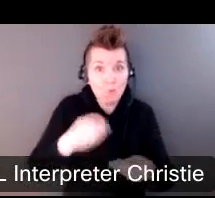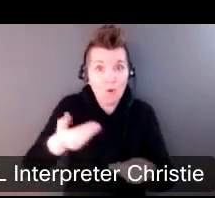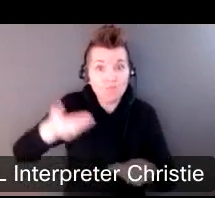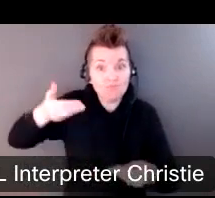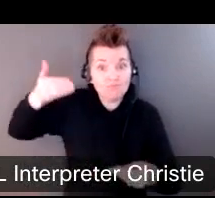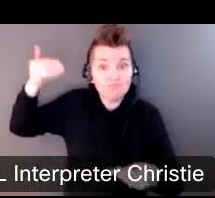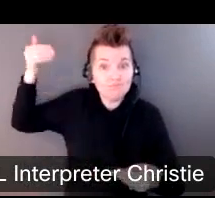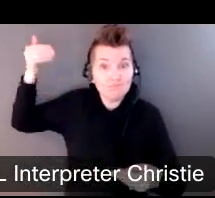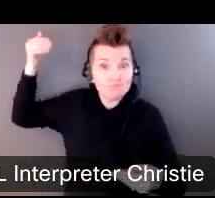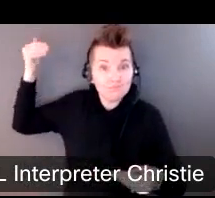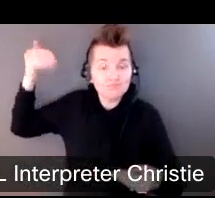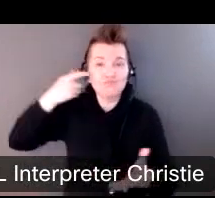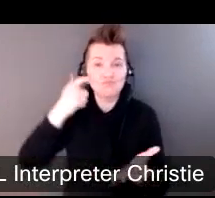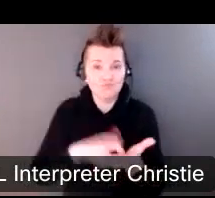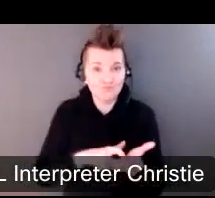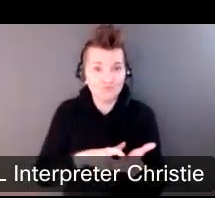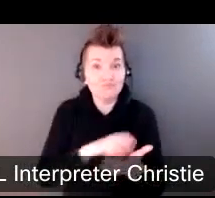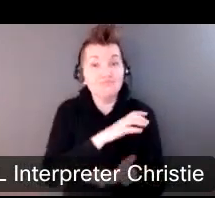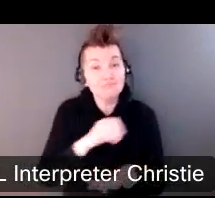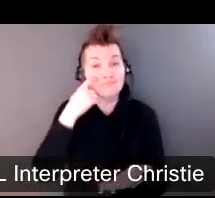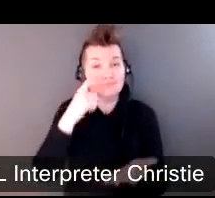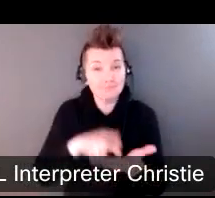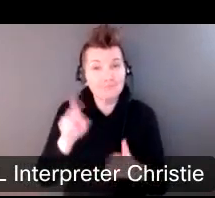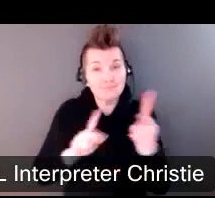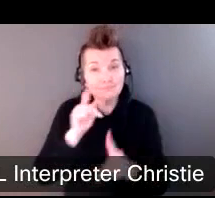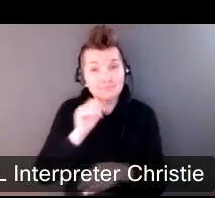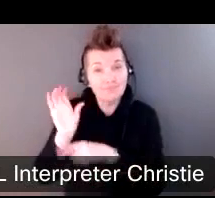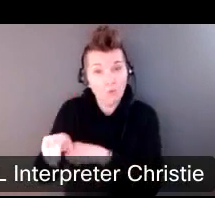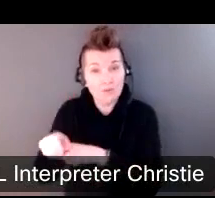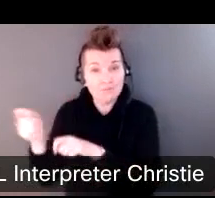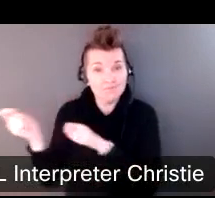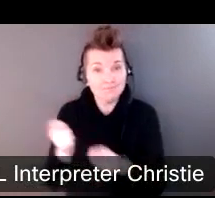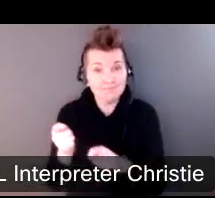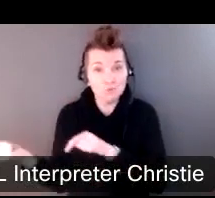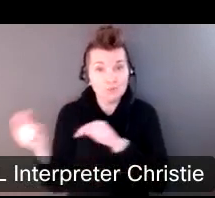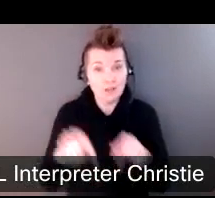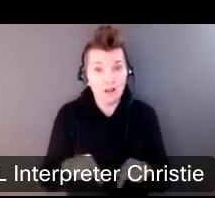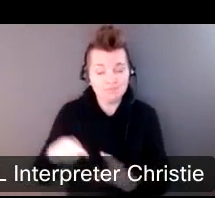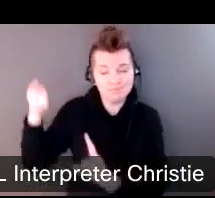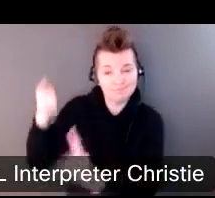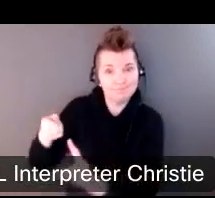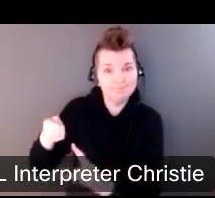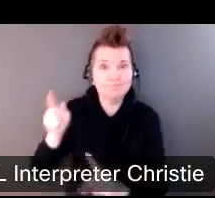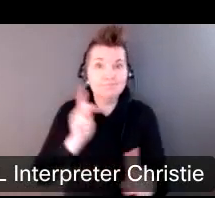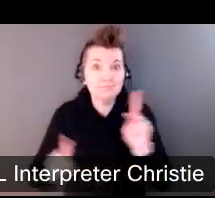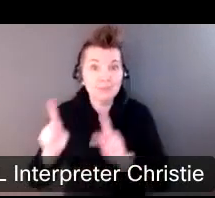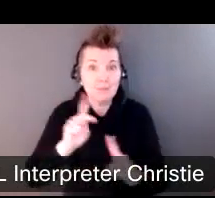and those of us who came here involuntarily, particularly those brought to these lands as a result